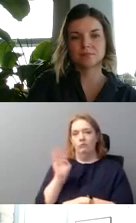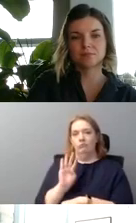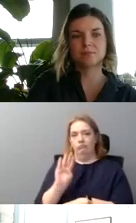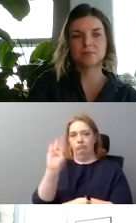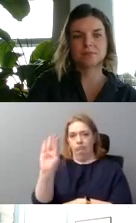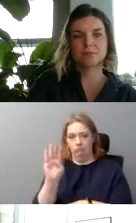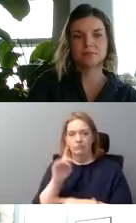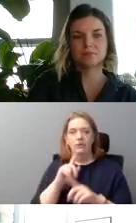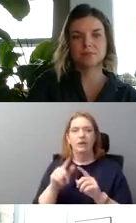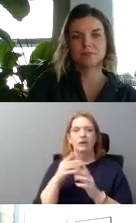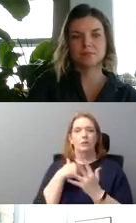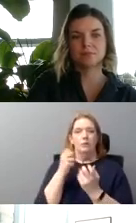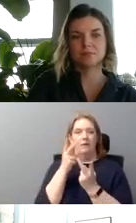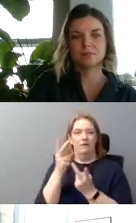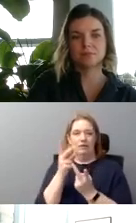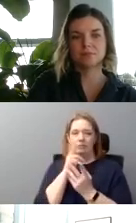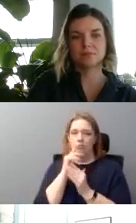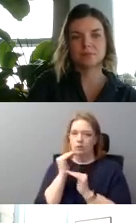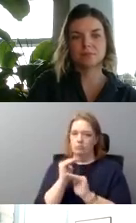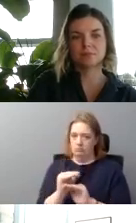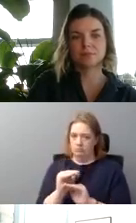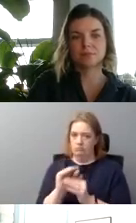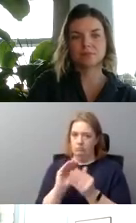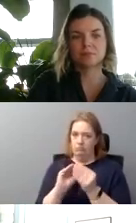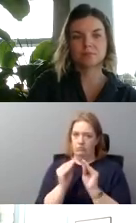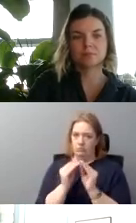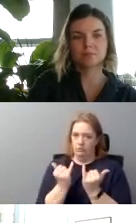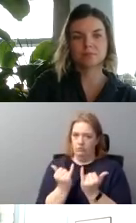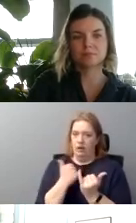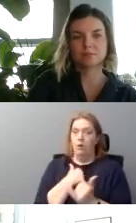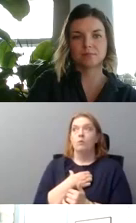visitation pretty low, and it's pretty limited right now. We wish that we could, you know,